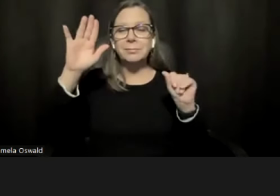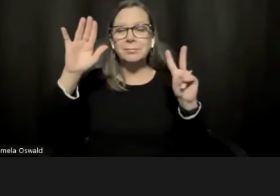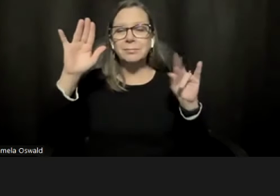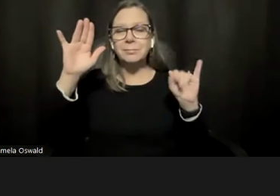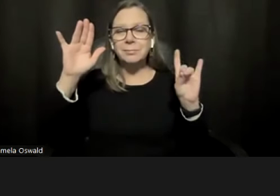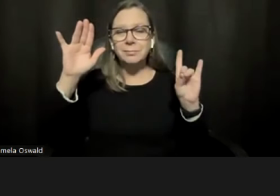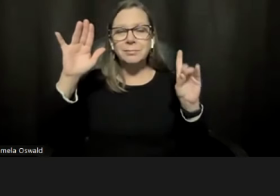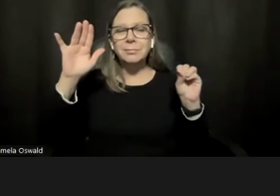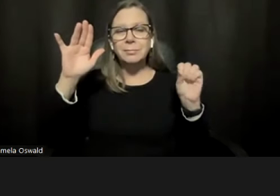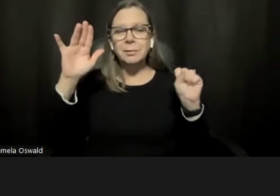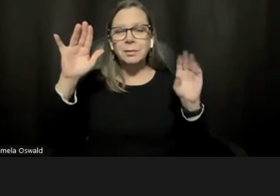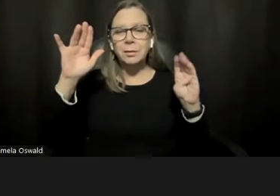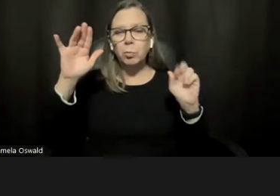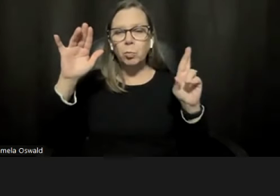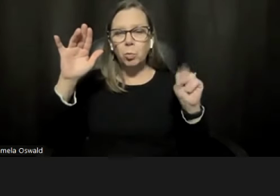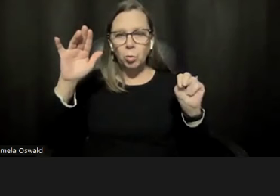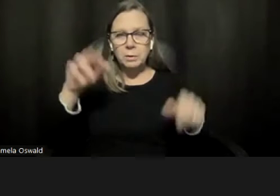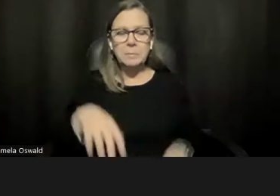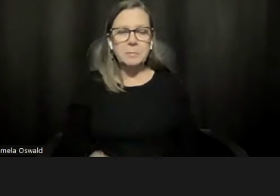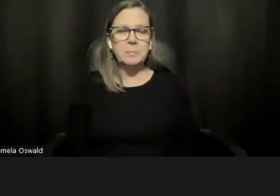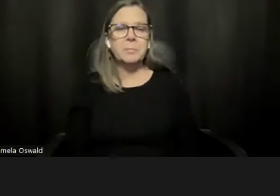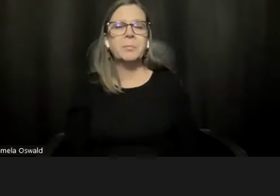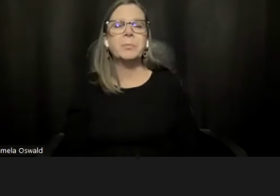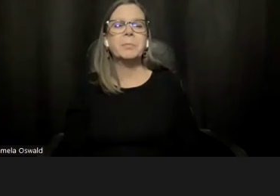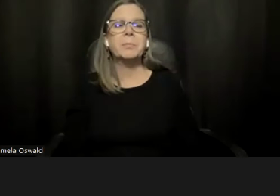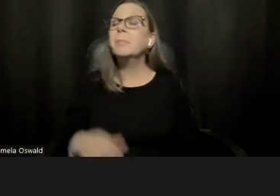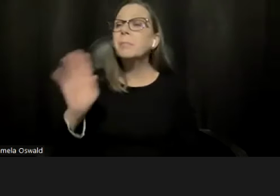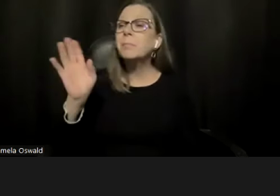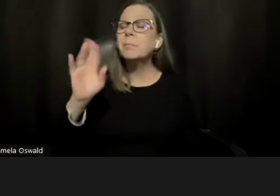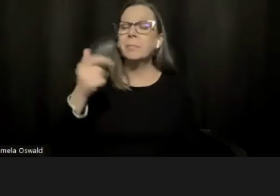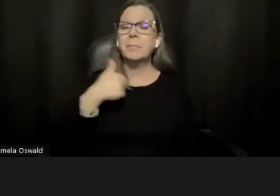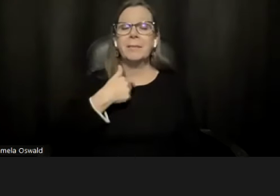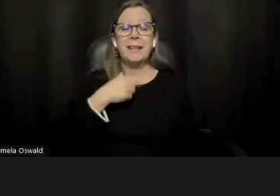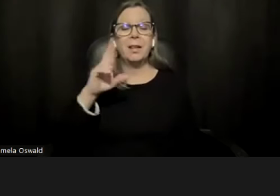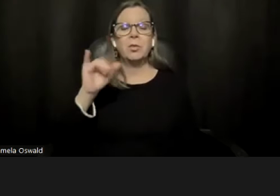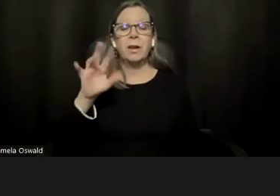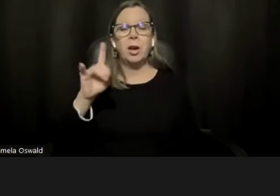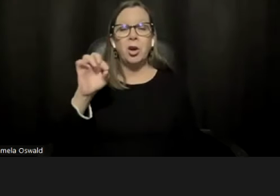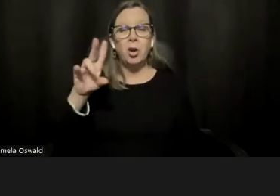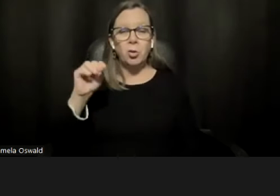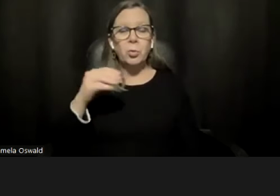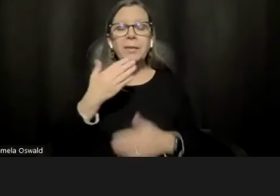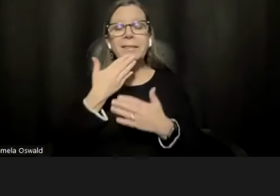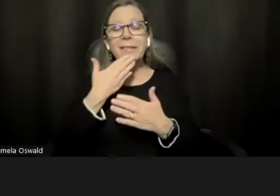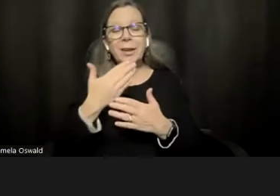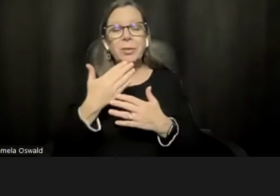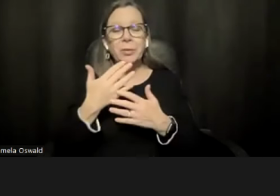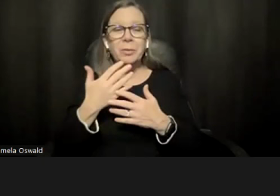Hello, Gabby. Hello, Ricardo. Thank you for that great information.